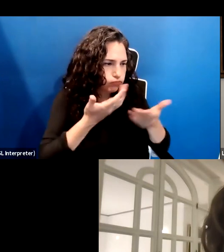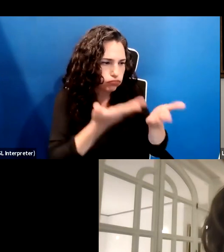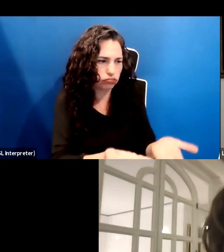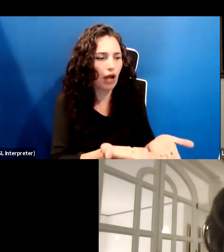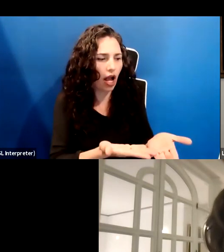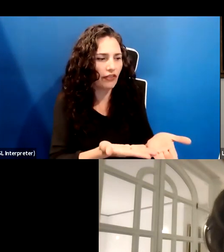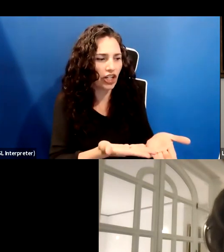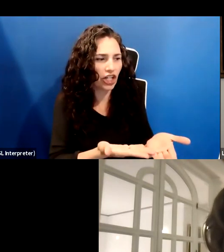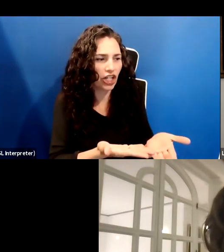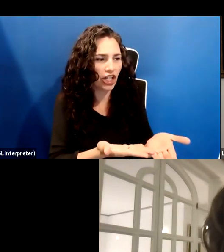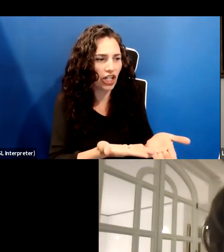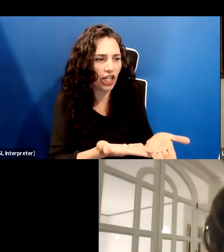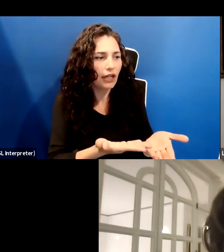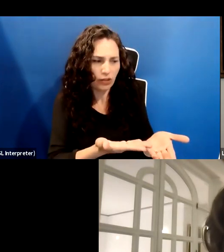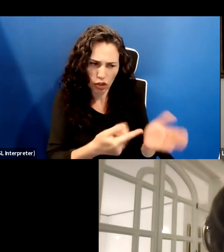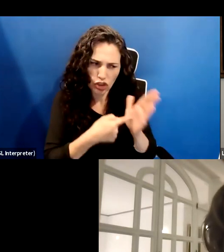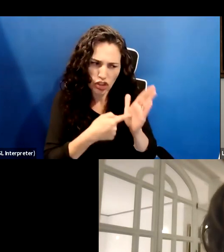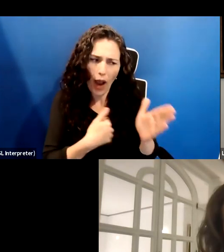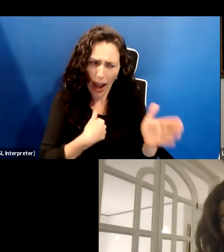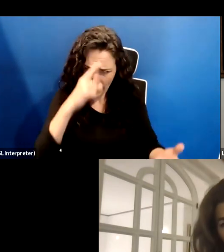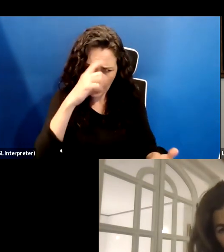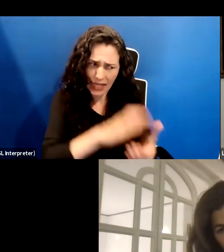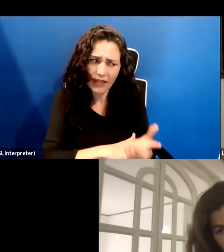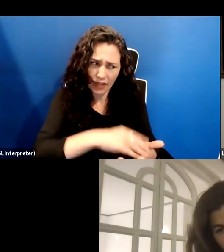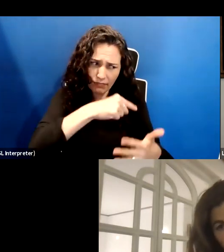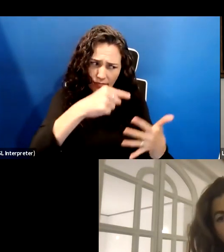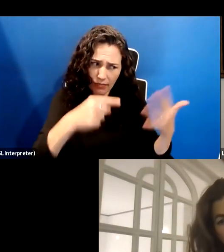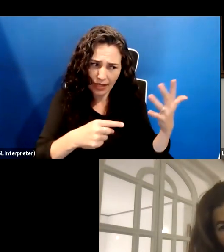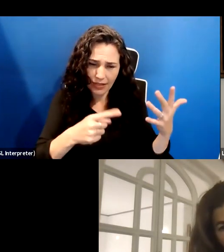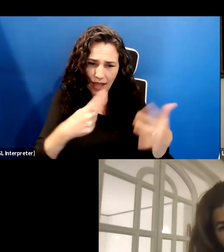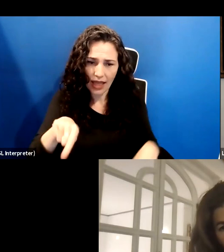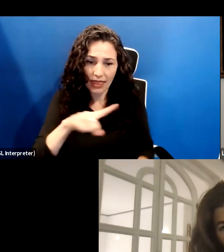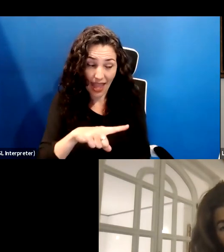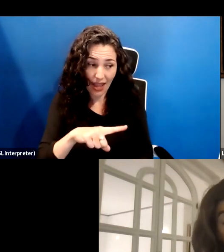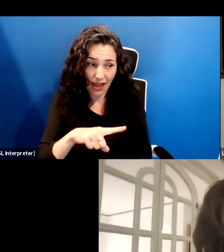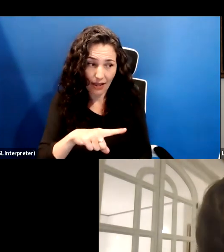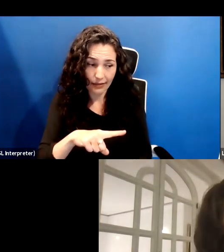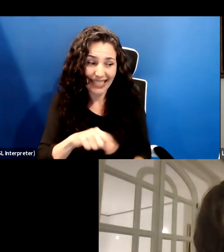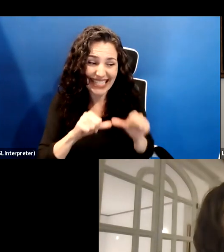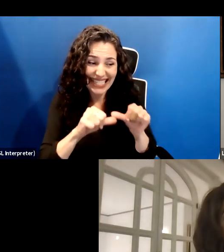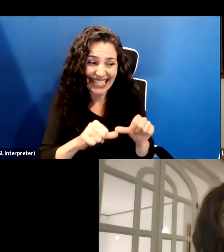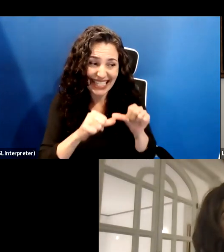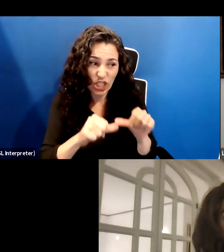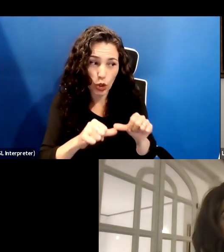ended up being people who stayed in the longest and who are still, you know,